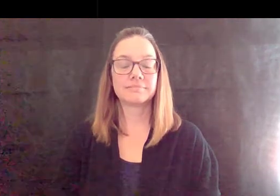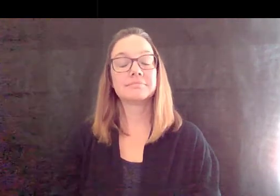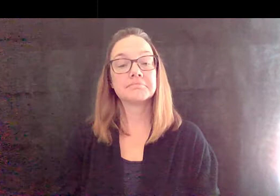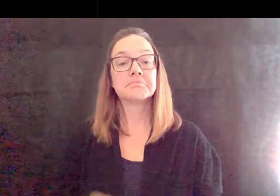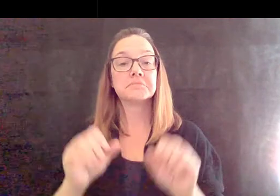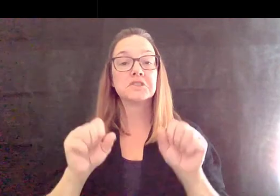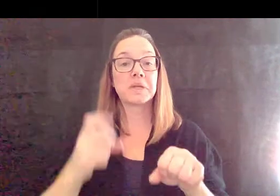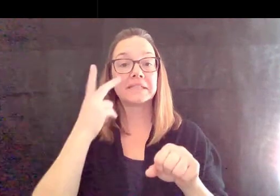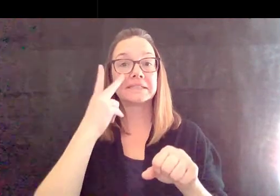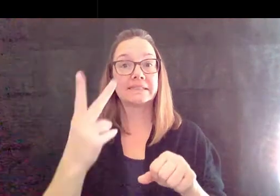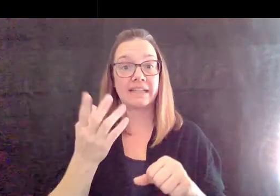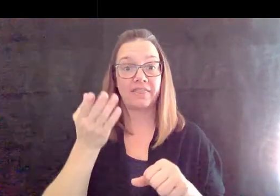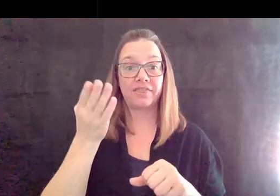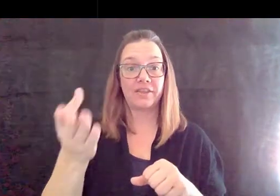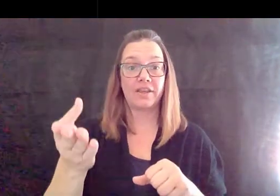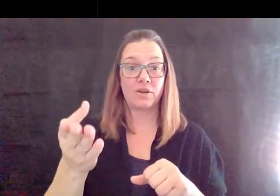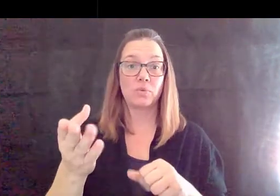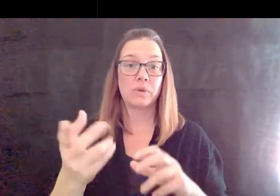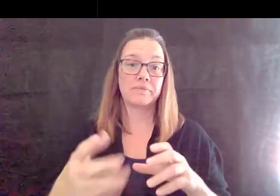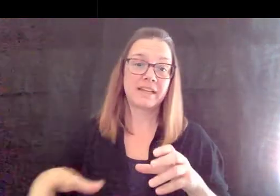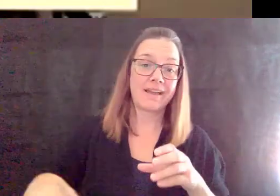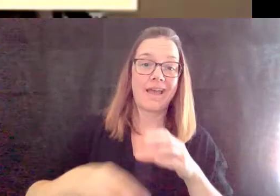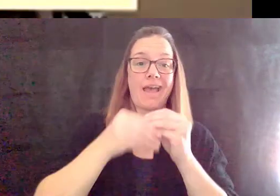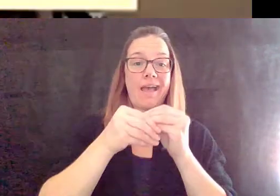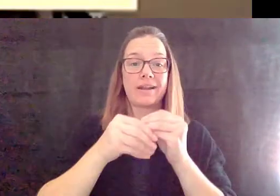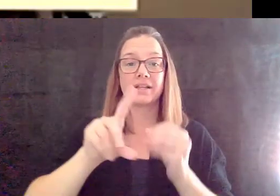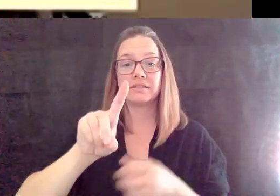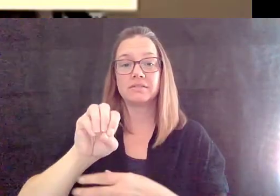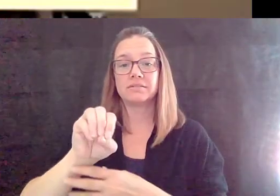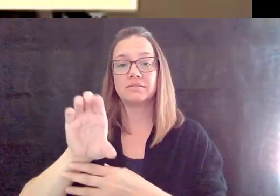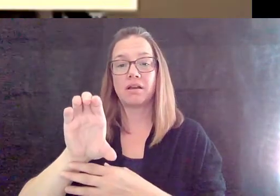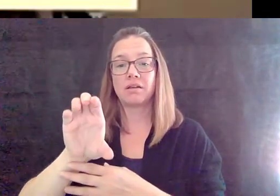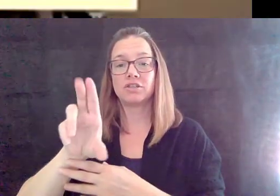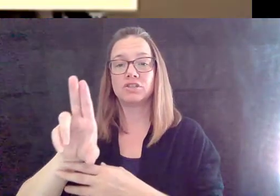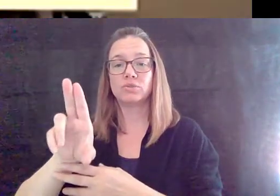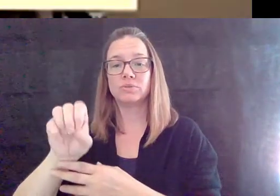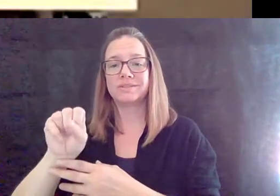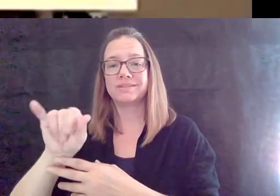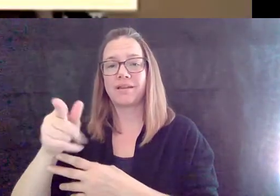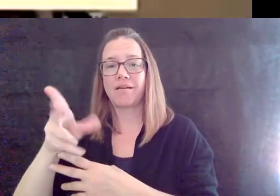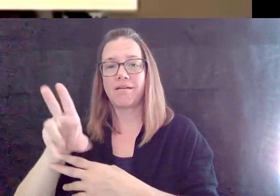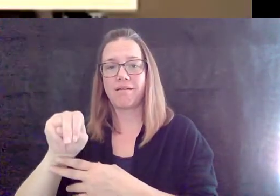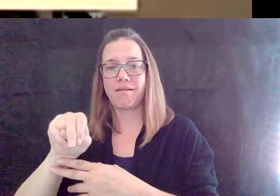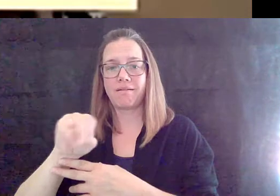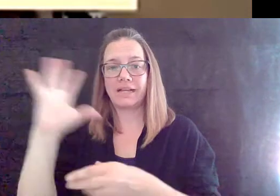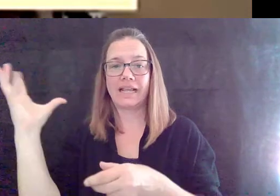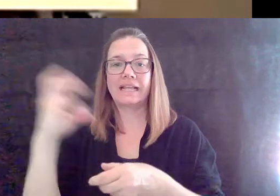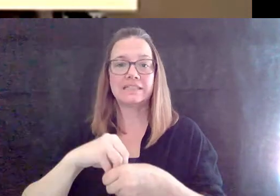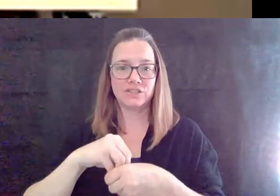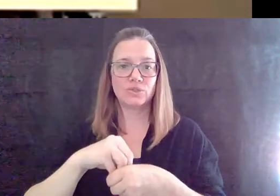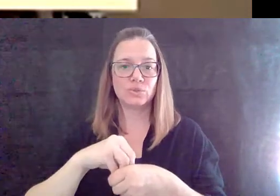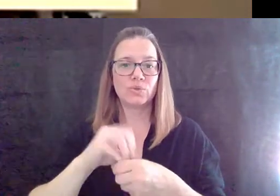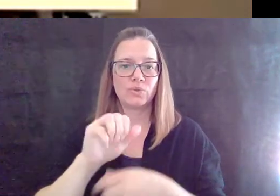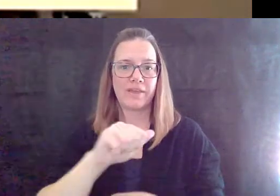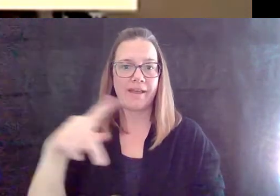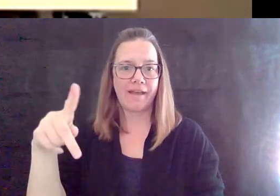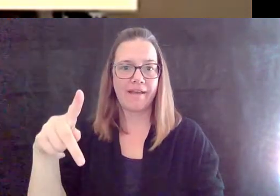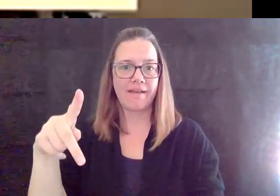[END PLAYBACK] What you can see there is that we've built DocuSign right into the app. And so the forms coming from an electronic health record are presented to people.